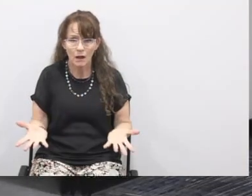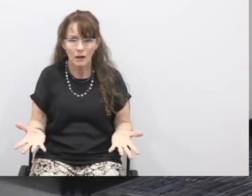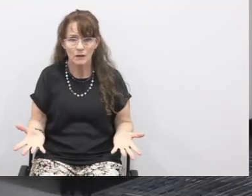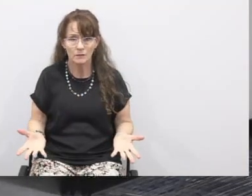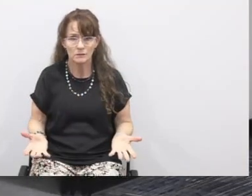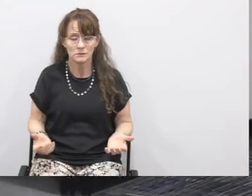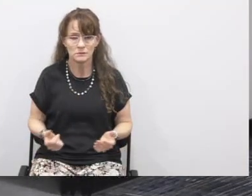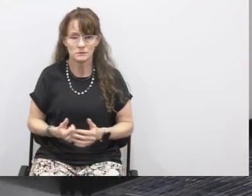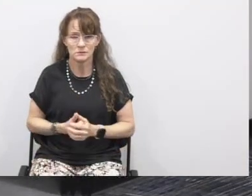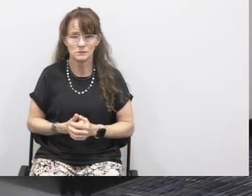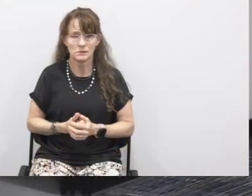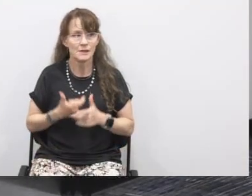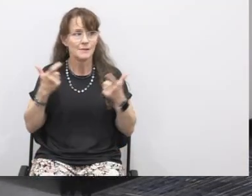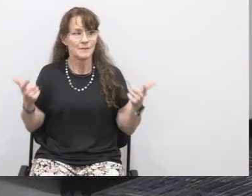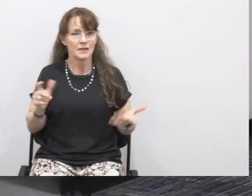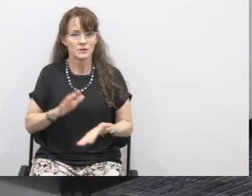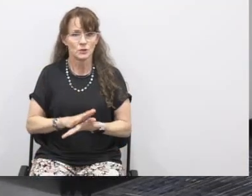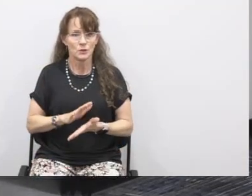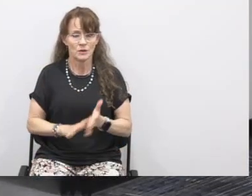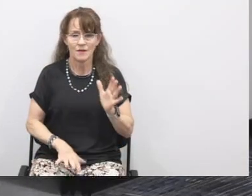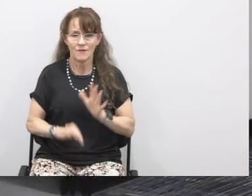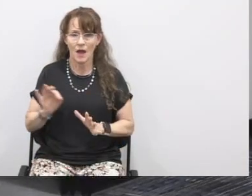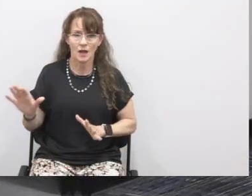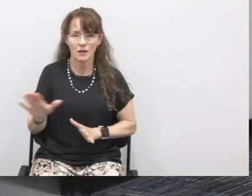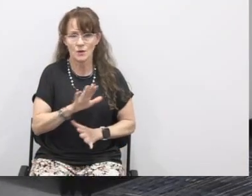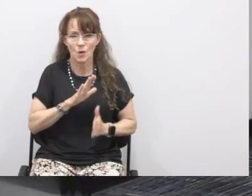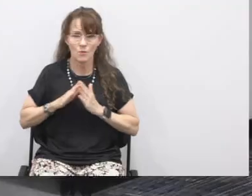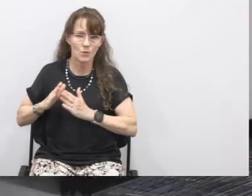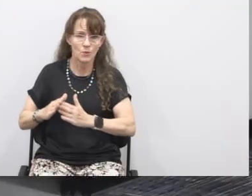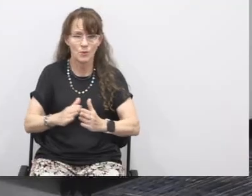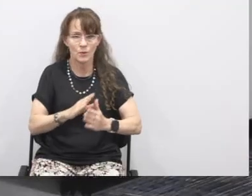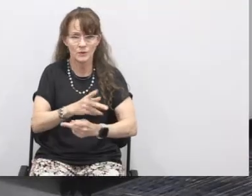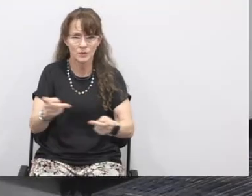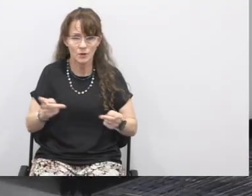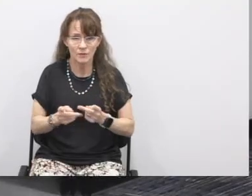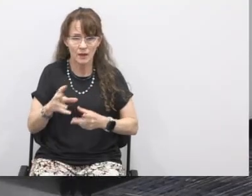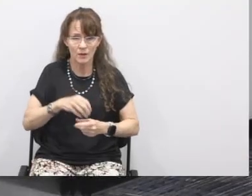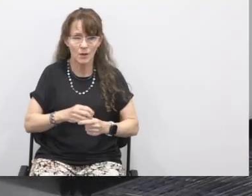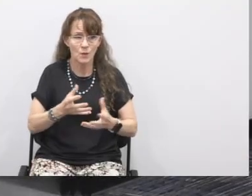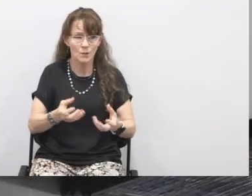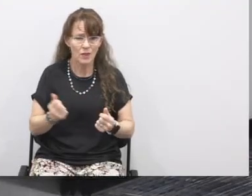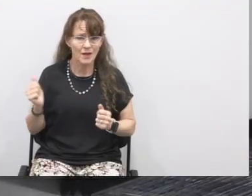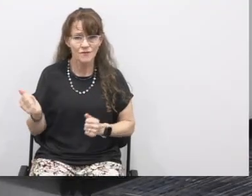And it's such a big school. You have to find your own community and your own place to belong. And we want that for everyone.